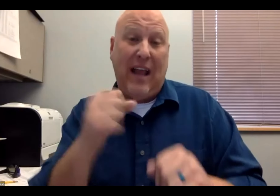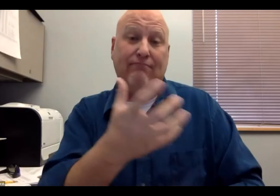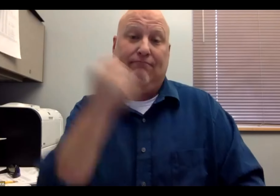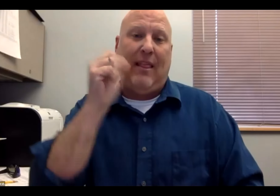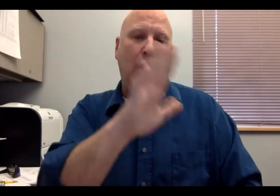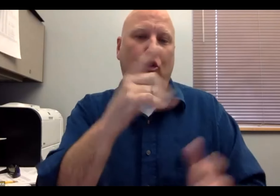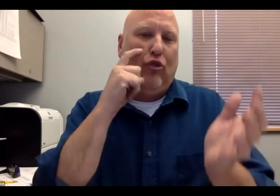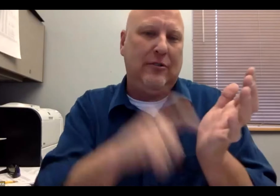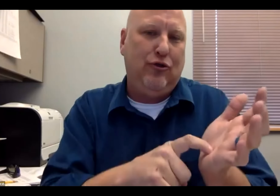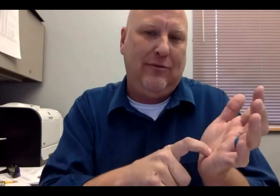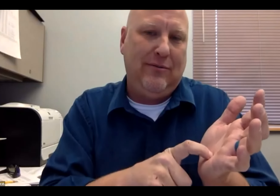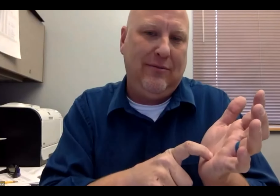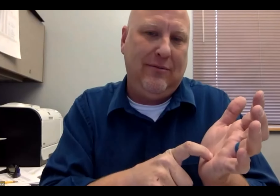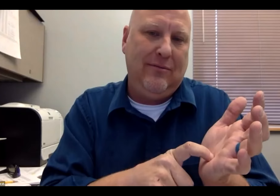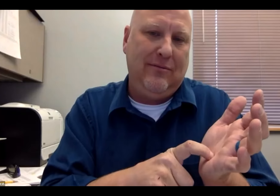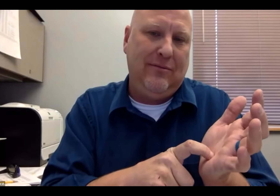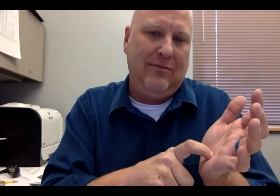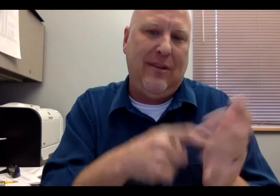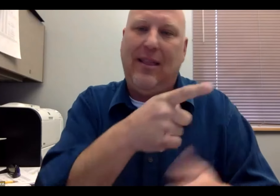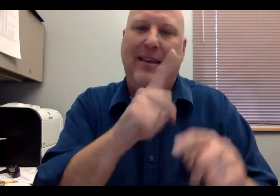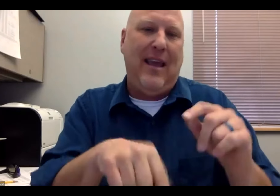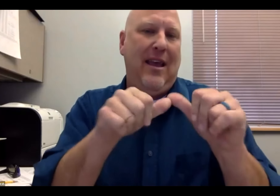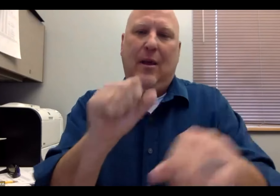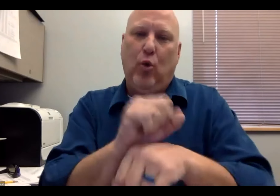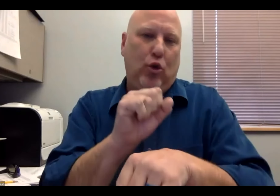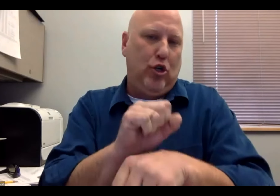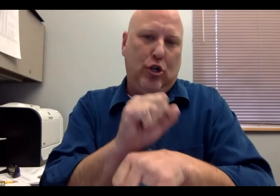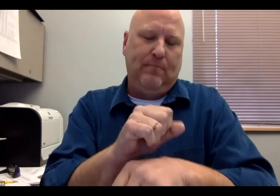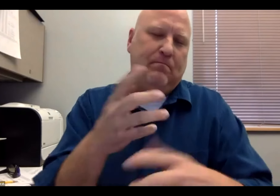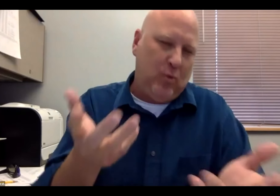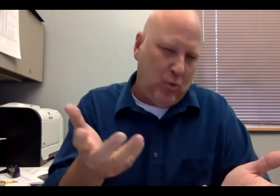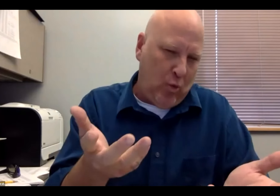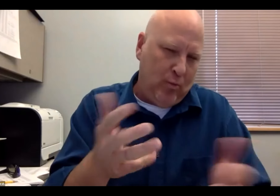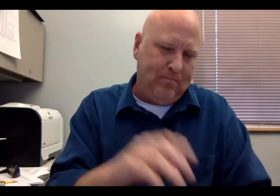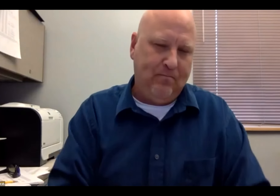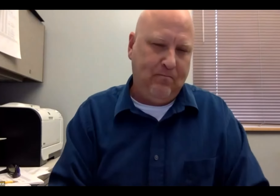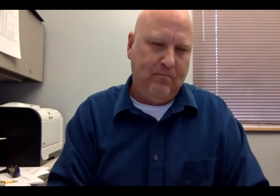advance in that timeframe we can disallow their recognition and no longer are they allowed